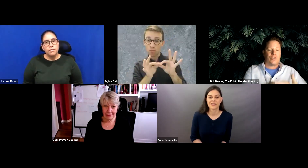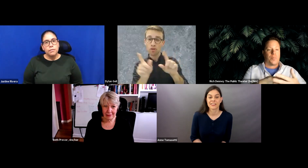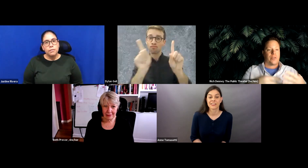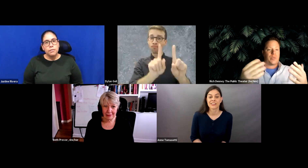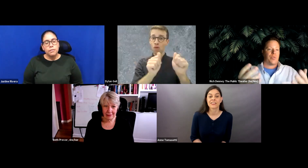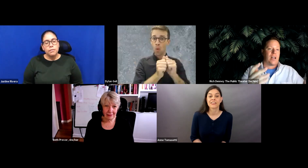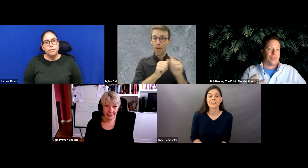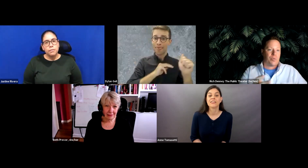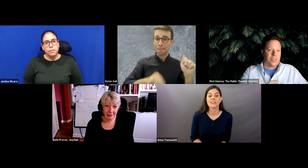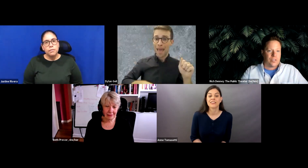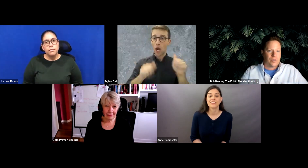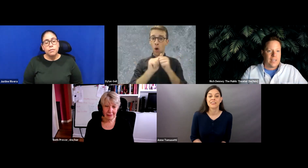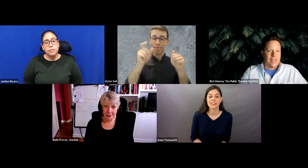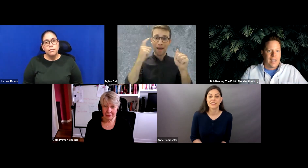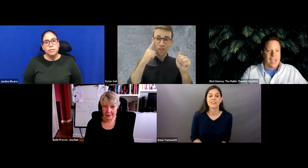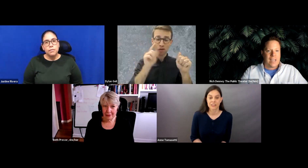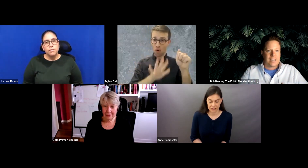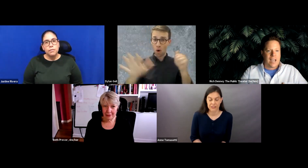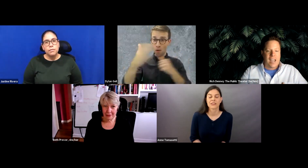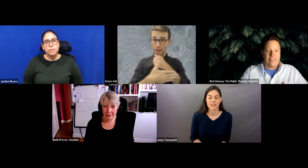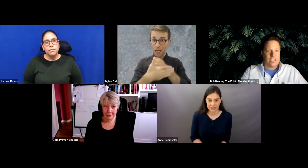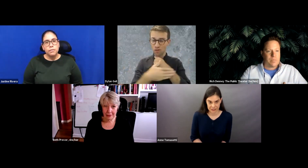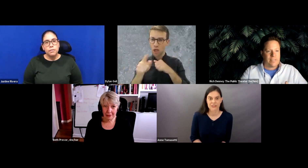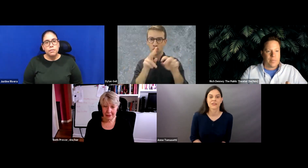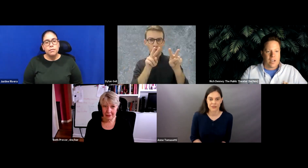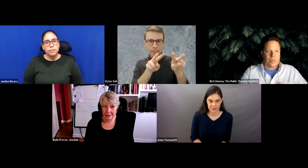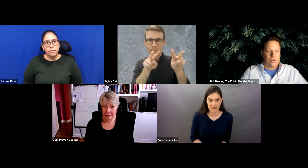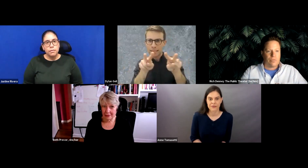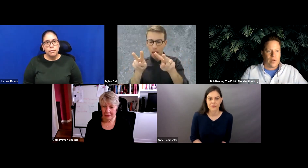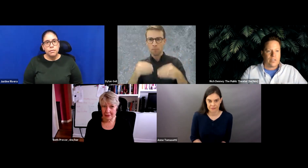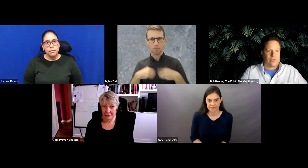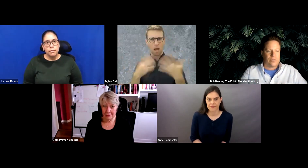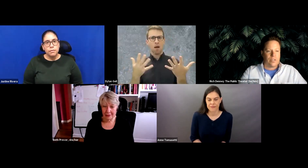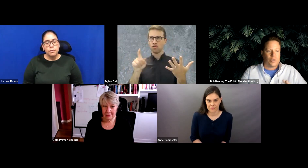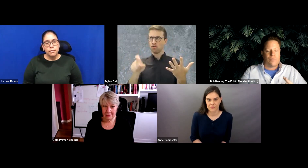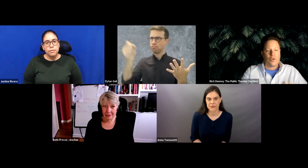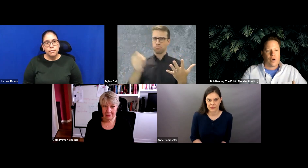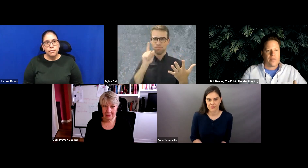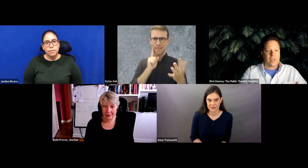interpreters spread out throughout the country. And I have to be honest with you, when the two of you brought the